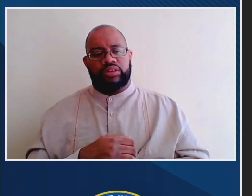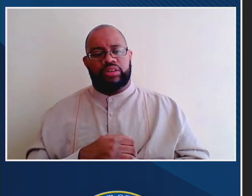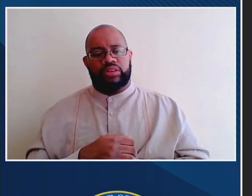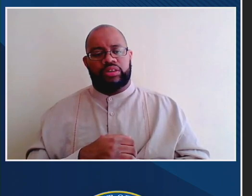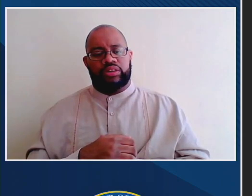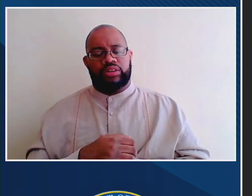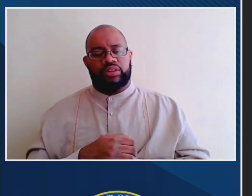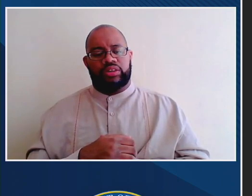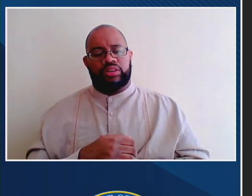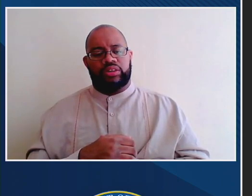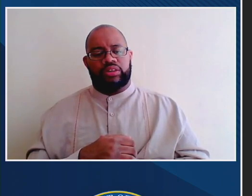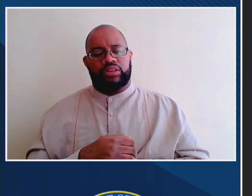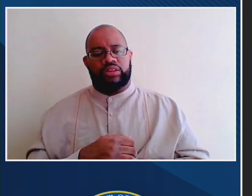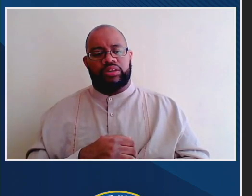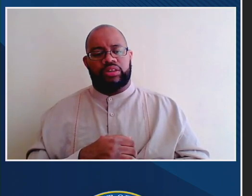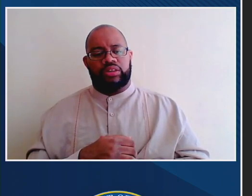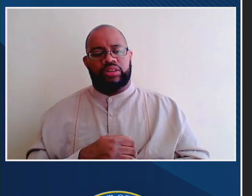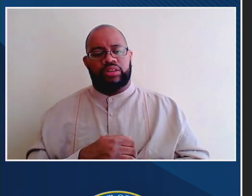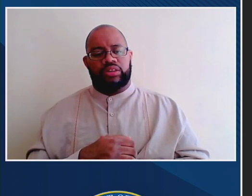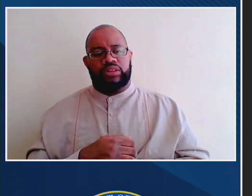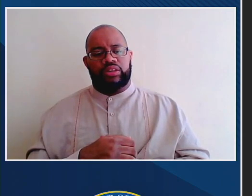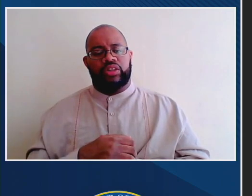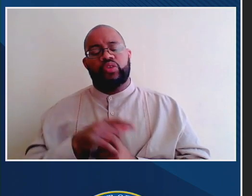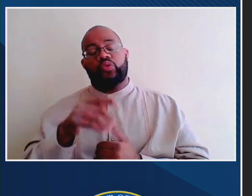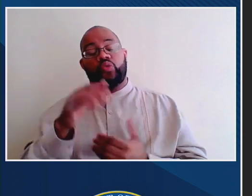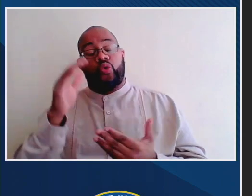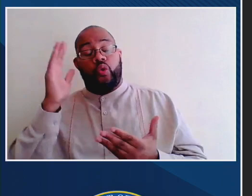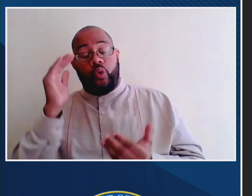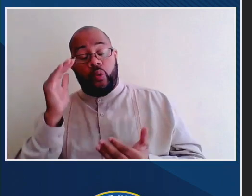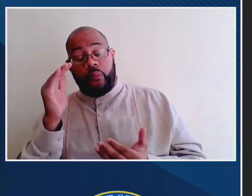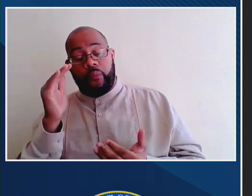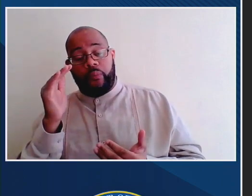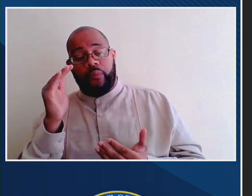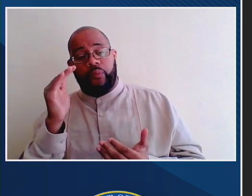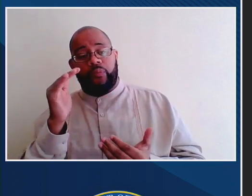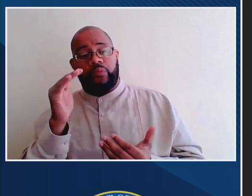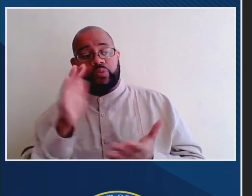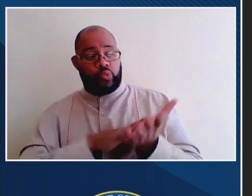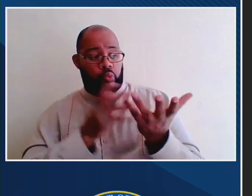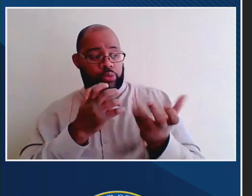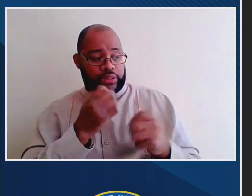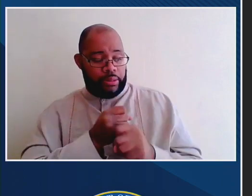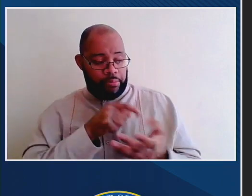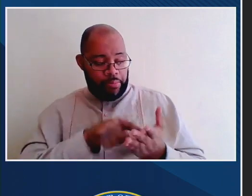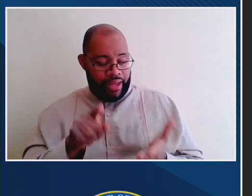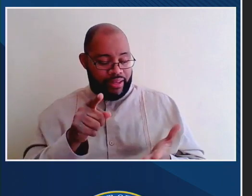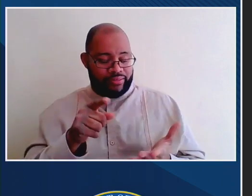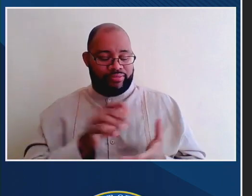And you would hope or you would hope the school wants to get paid having made these. Right? They've laid out certain